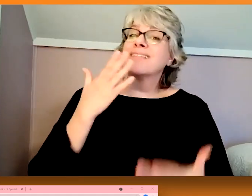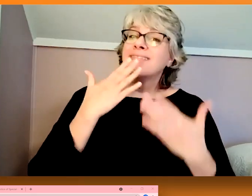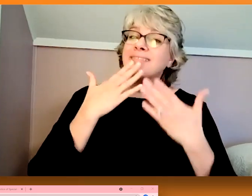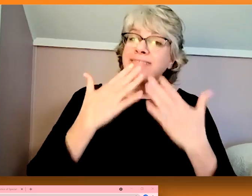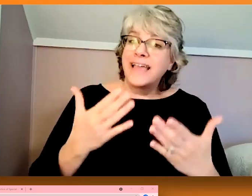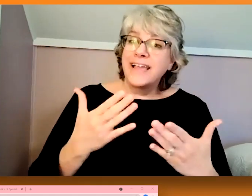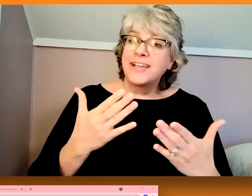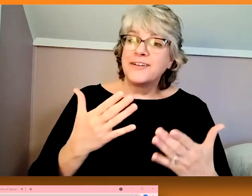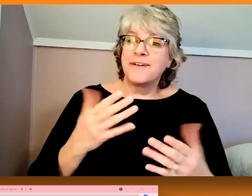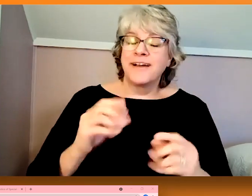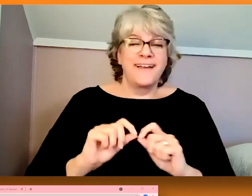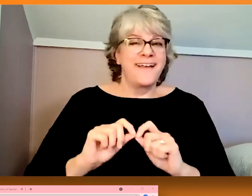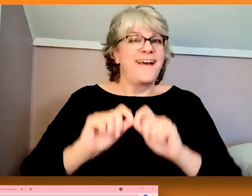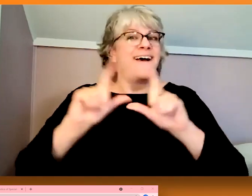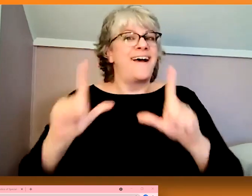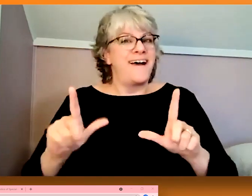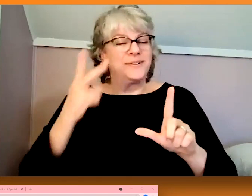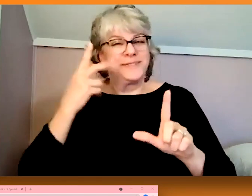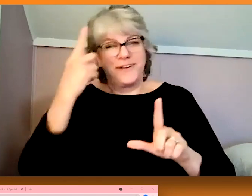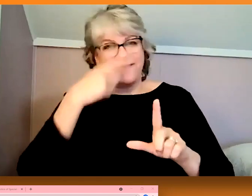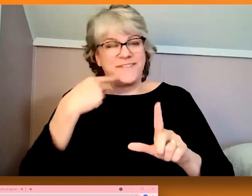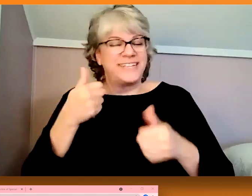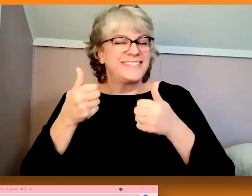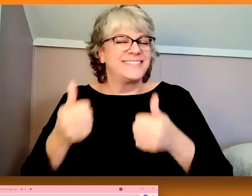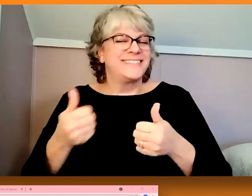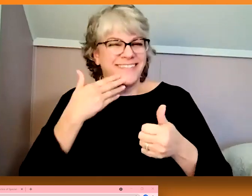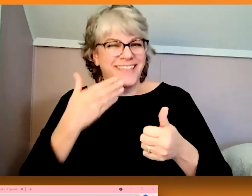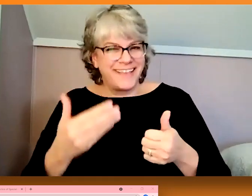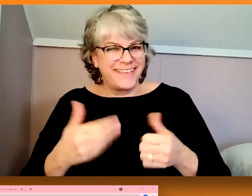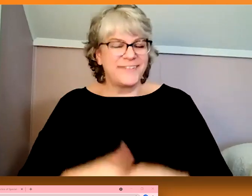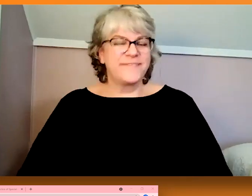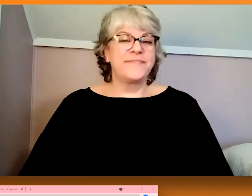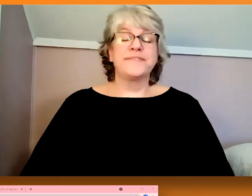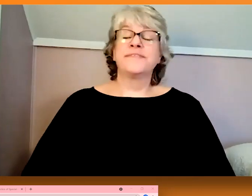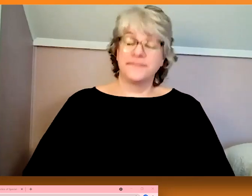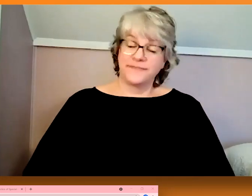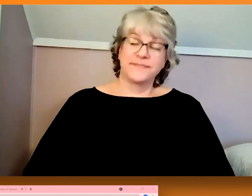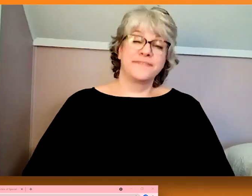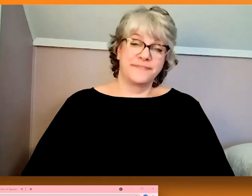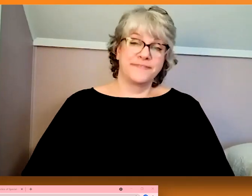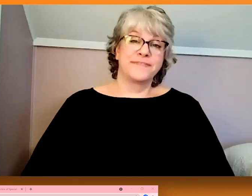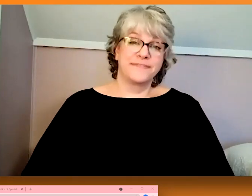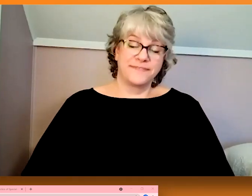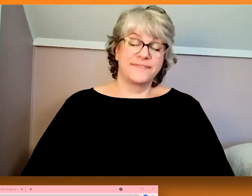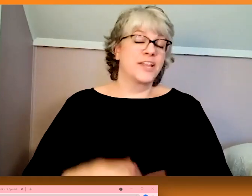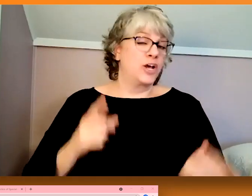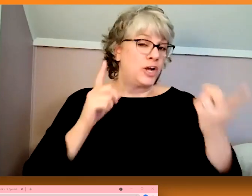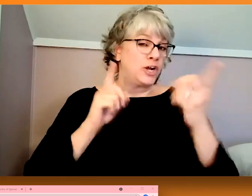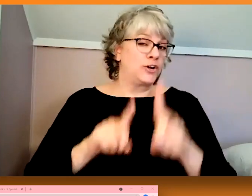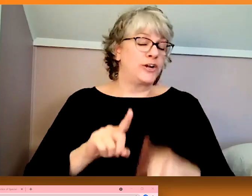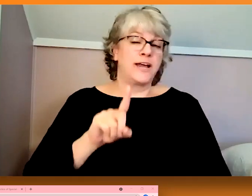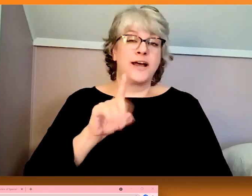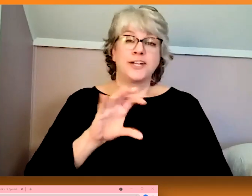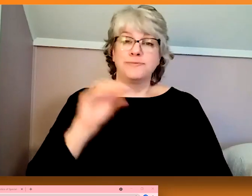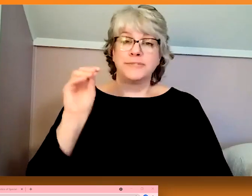and I love that you turned your video on so we could see you. Thank you. Yes, I agree 100% with both of those,